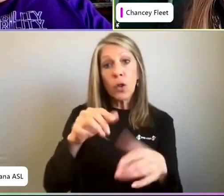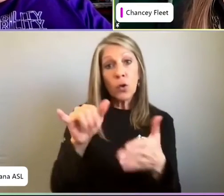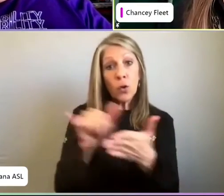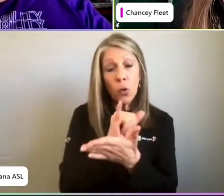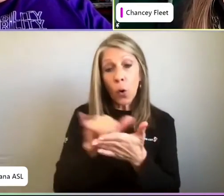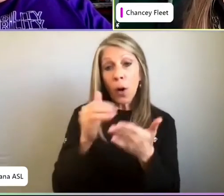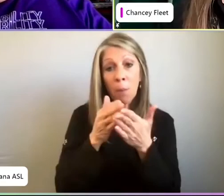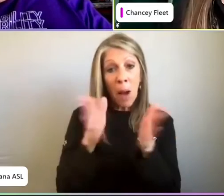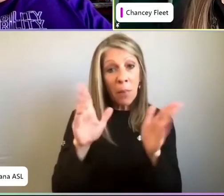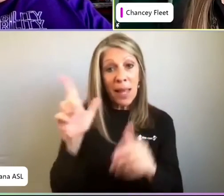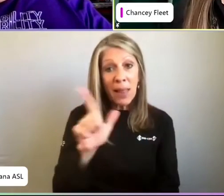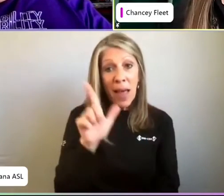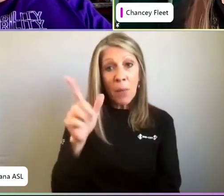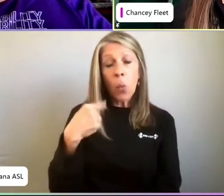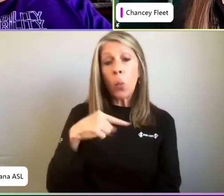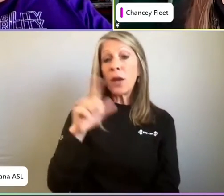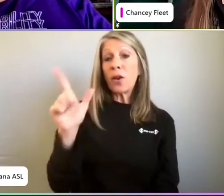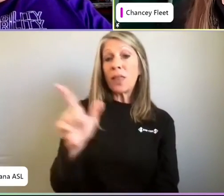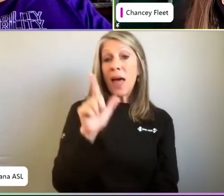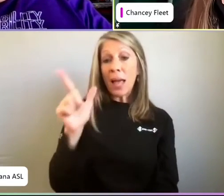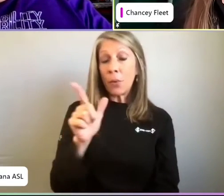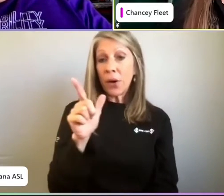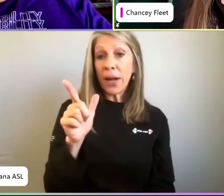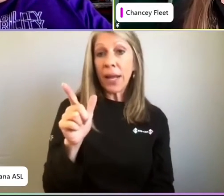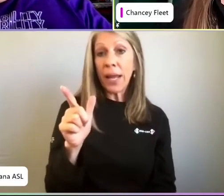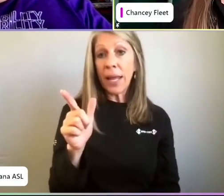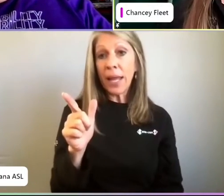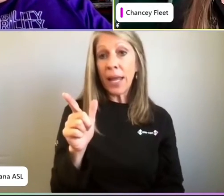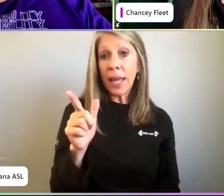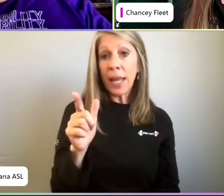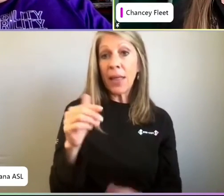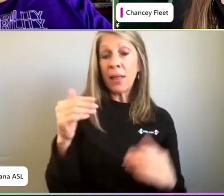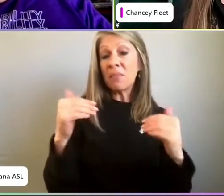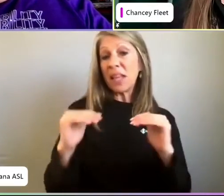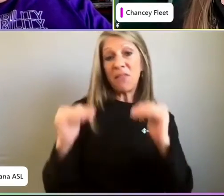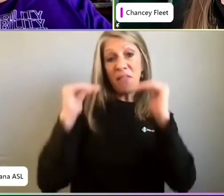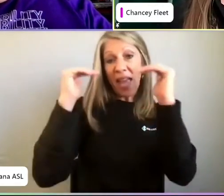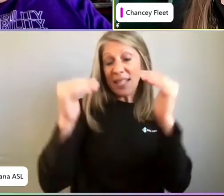book that appointment. You can write to me in the